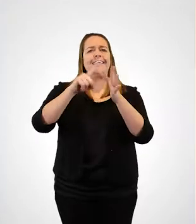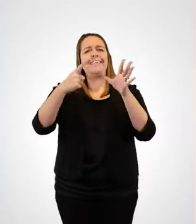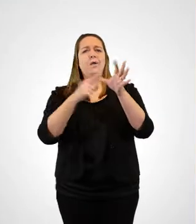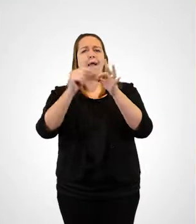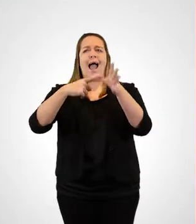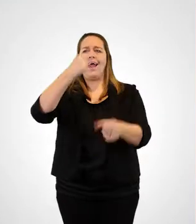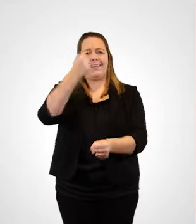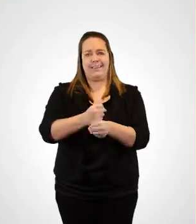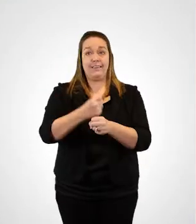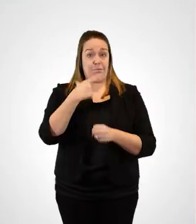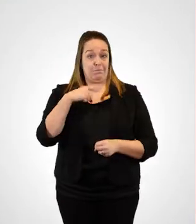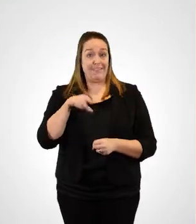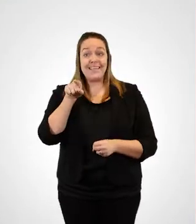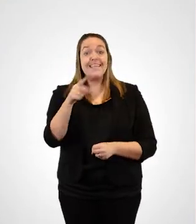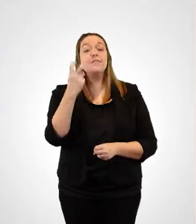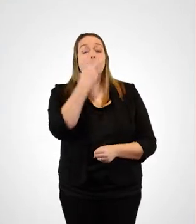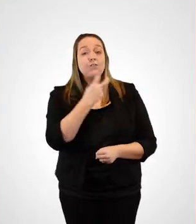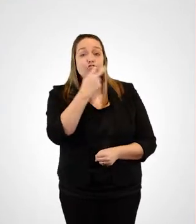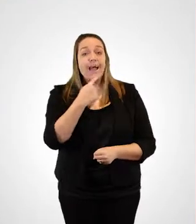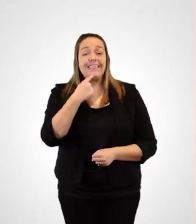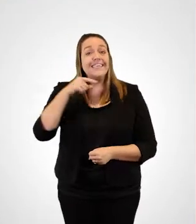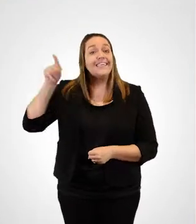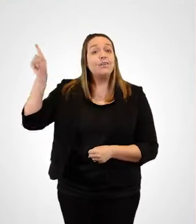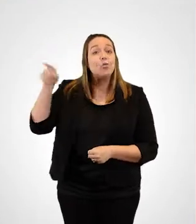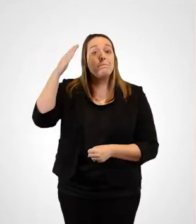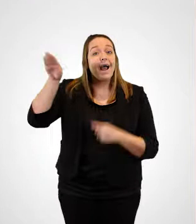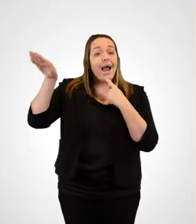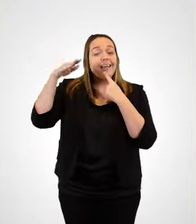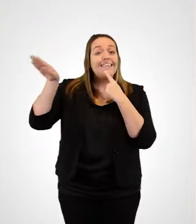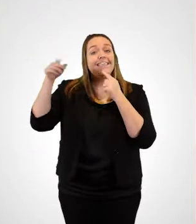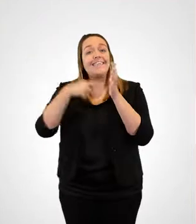because when he speech read it he saw "tea bag" instead of "too bad".